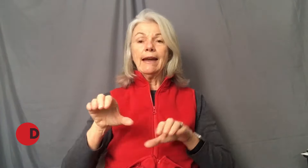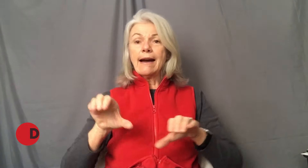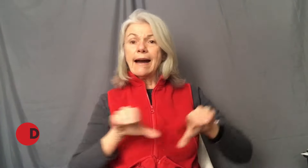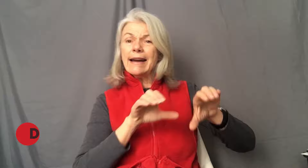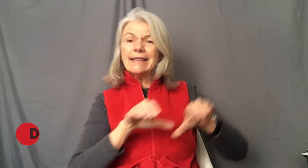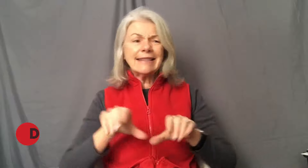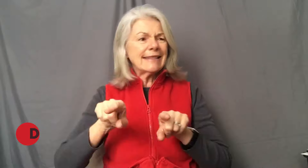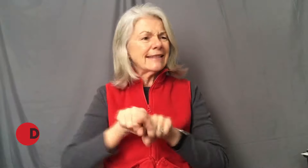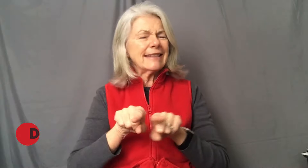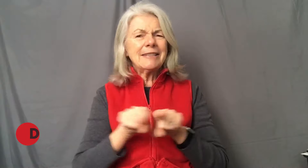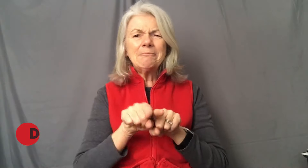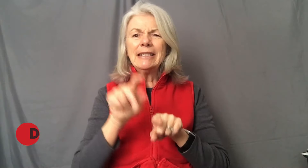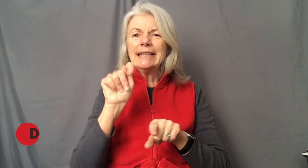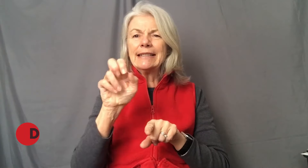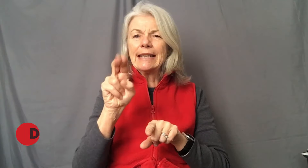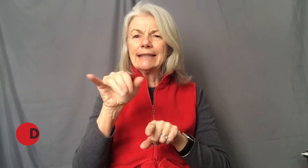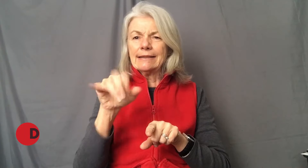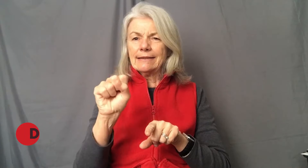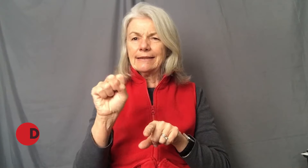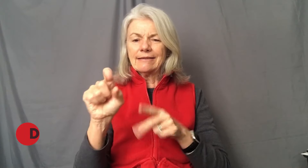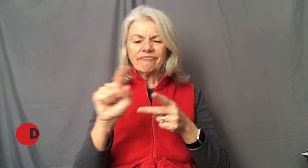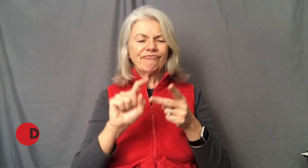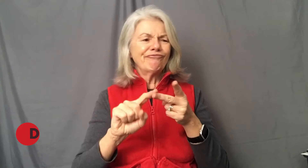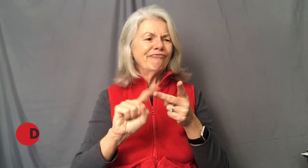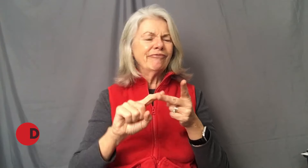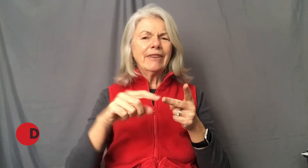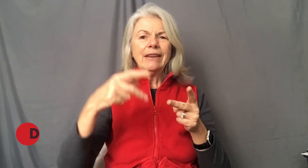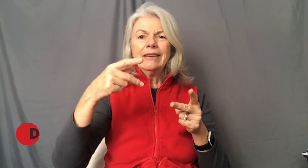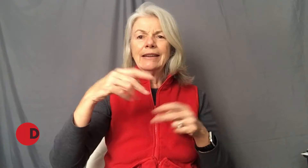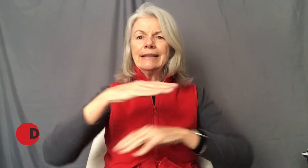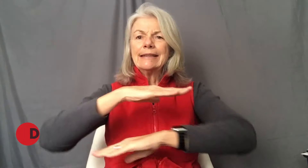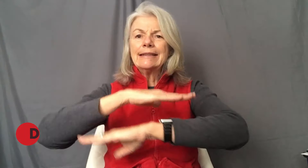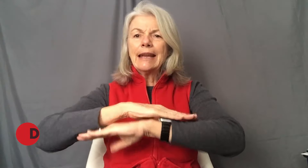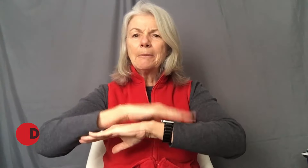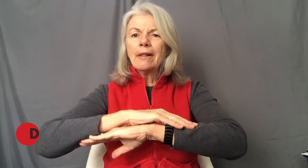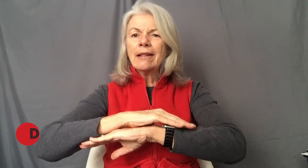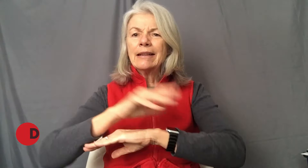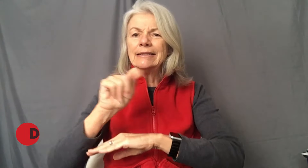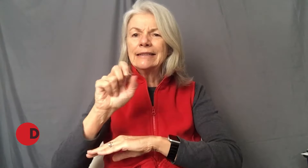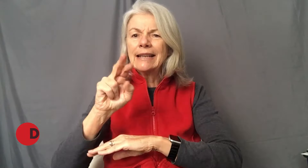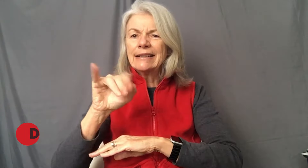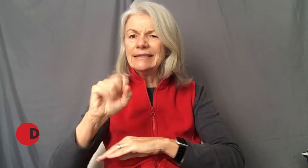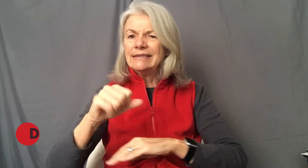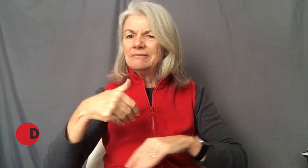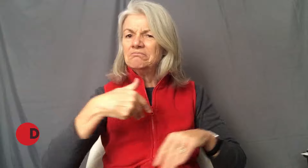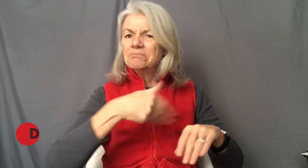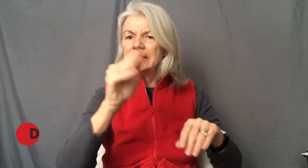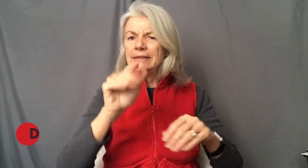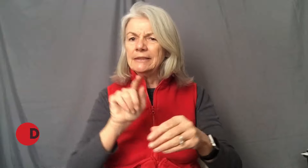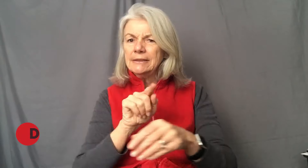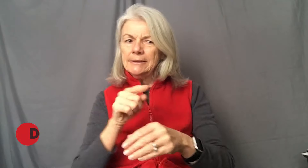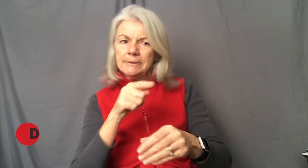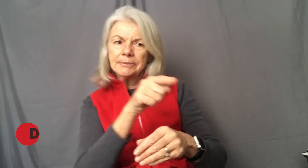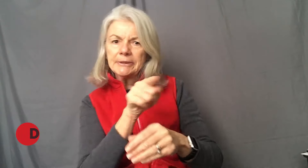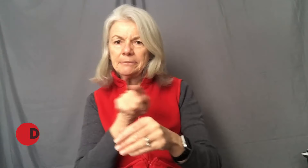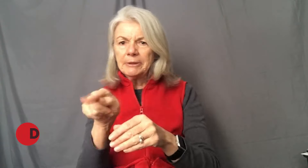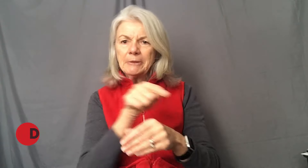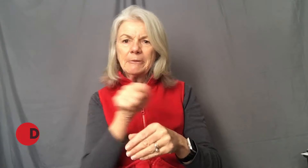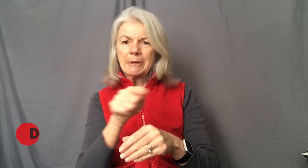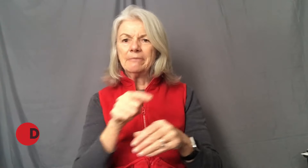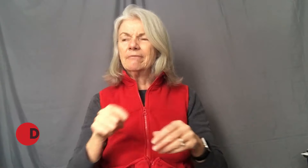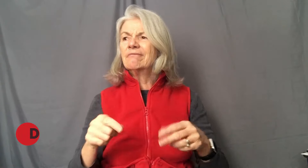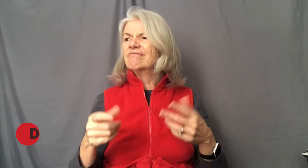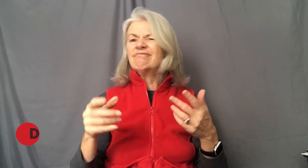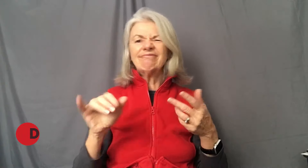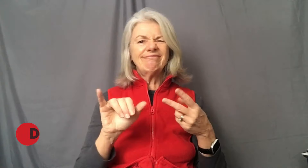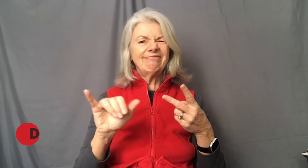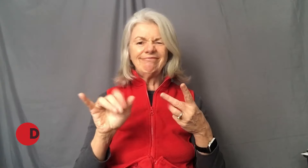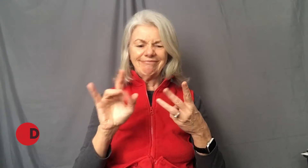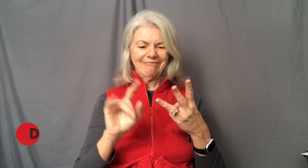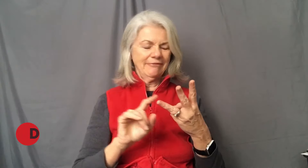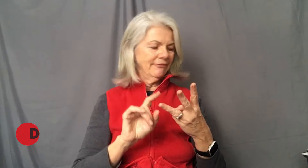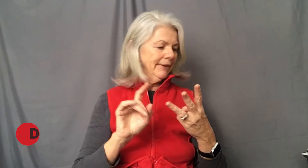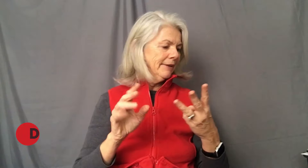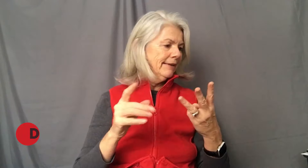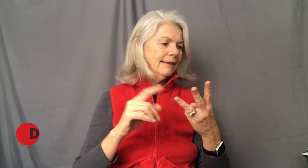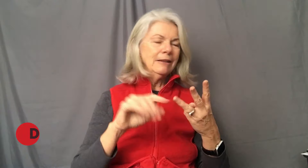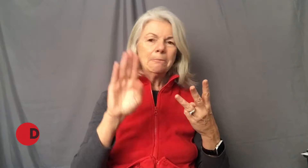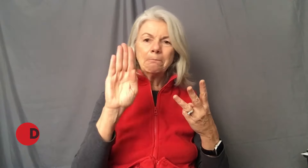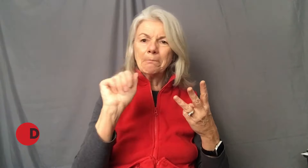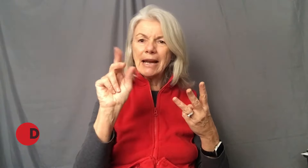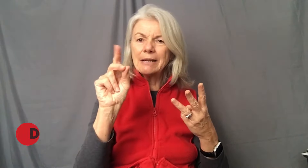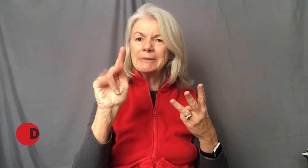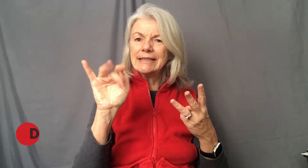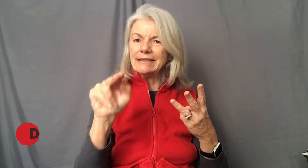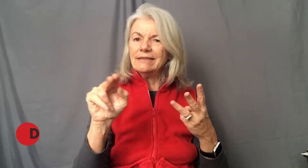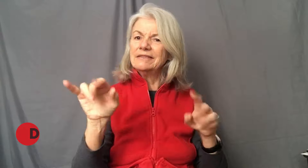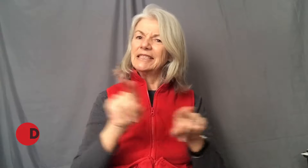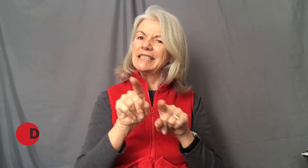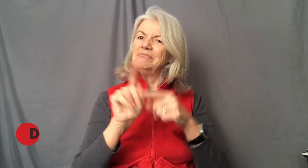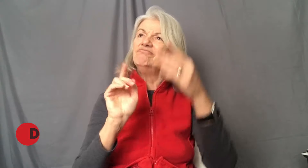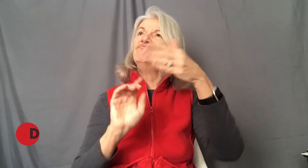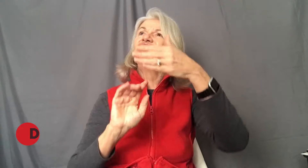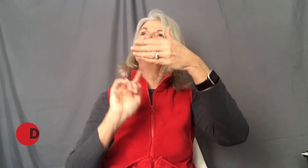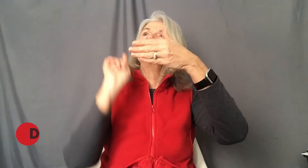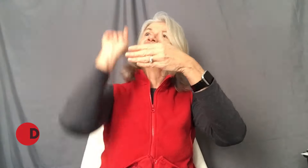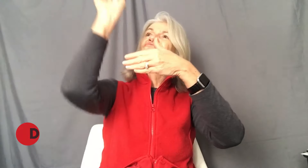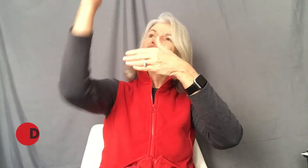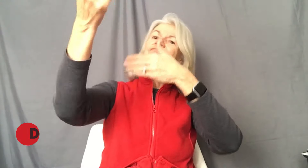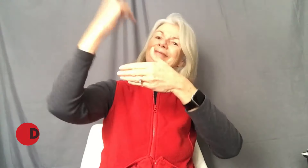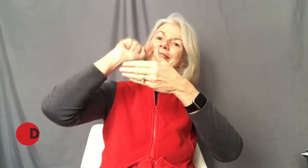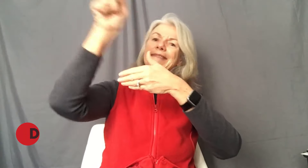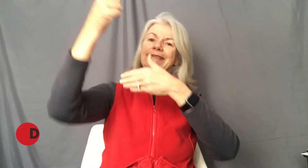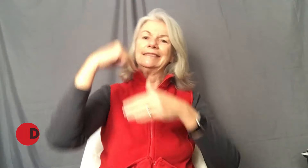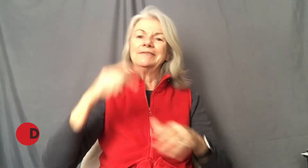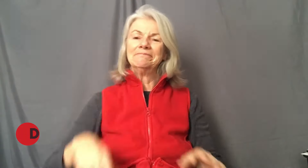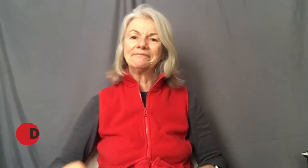It’s the same as tennis, table tennis, and badminton.